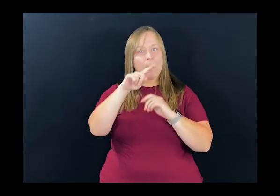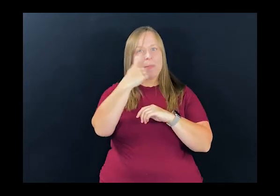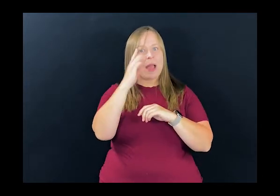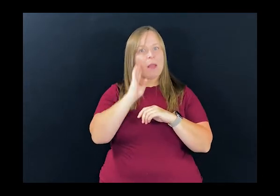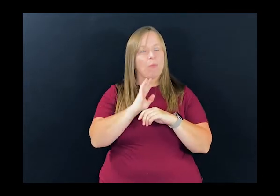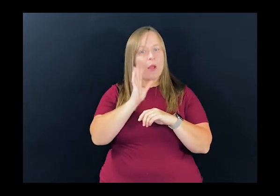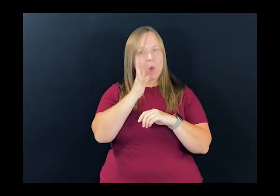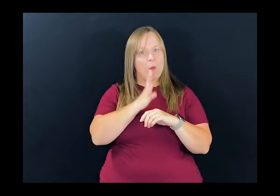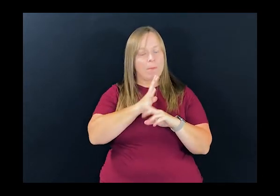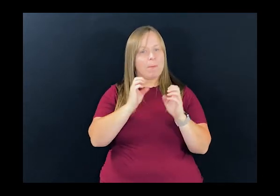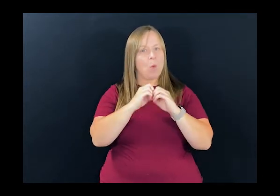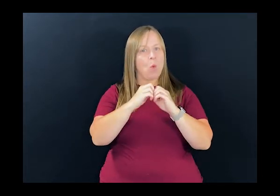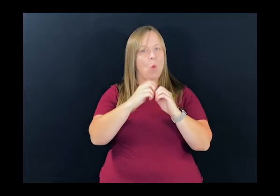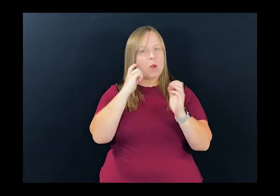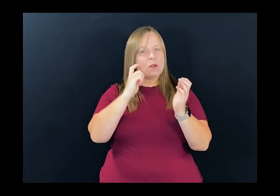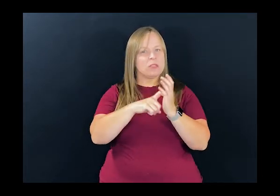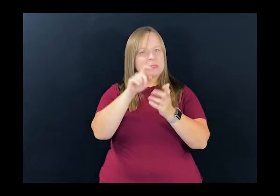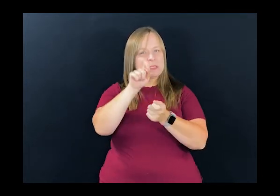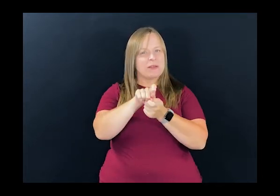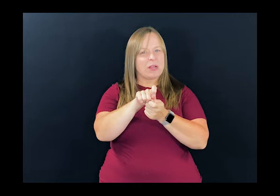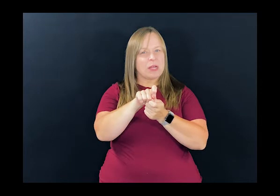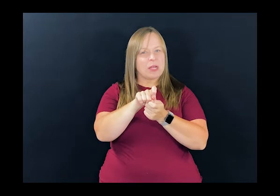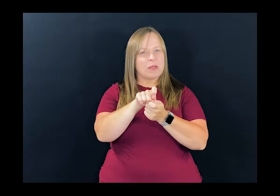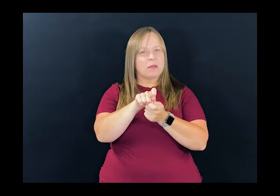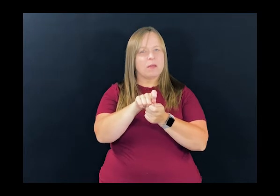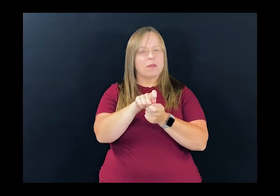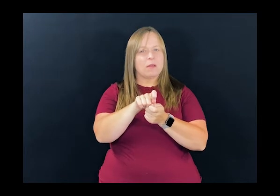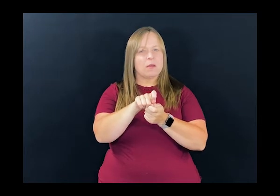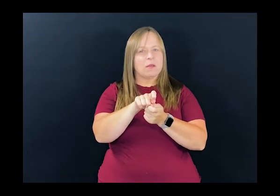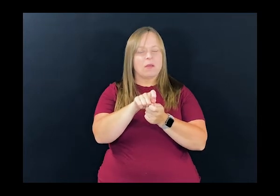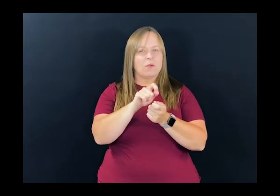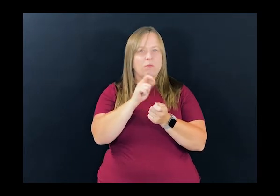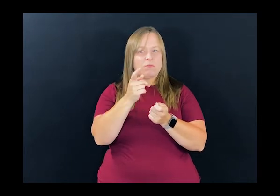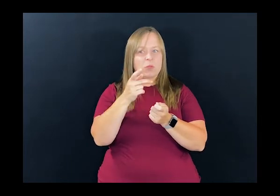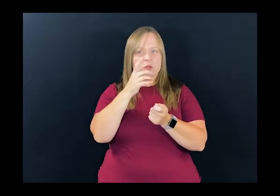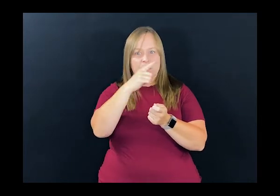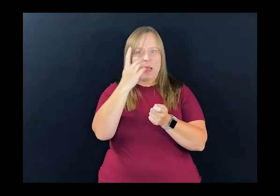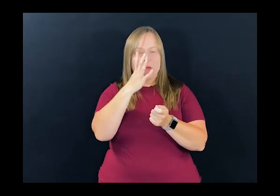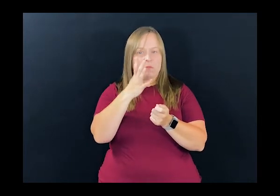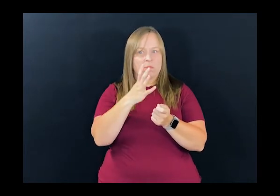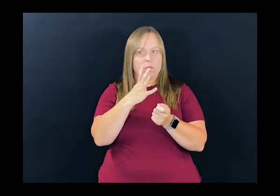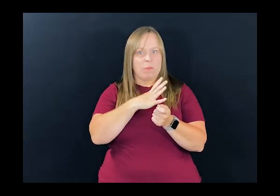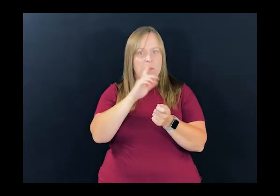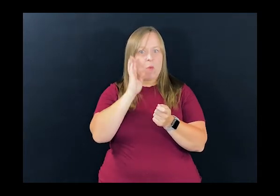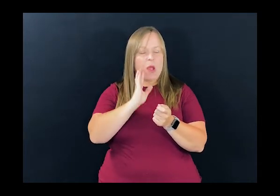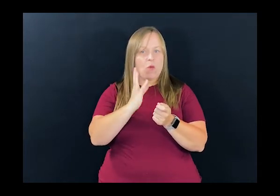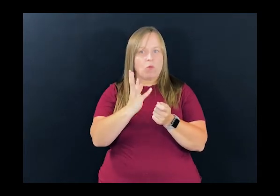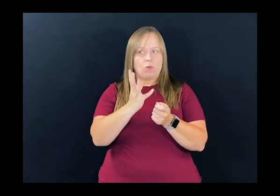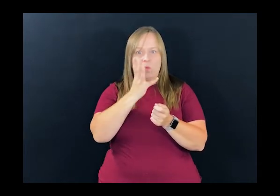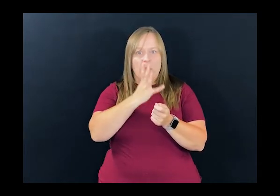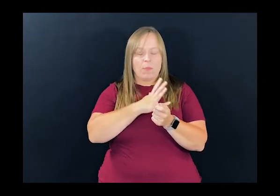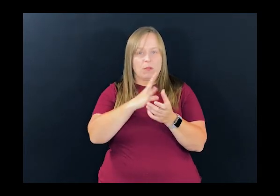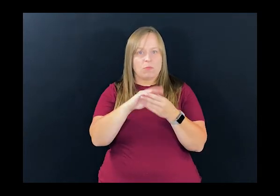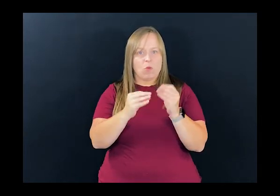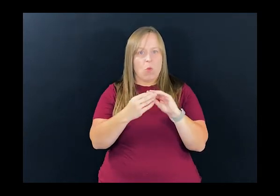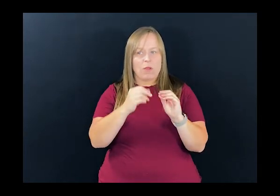for black and brown women because in particular we were not being included. And our stories were not being told.